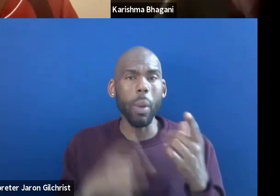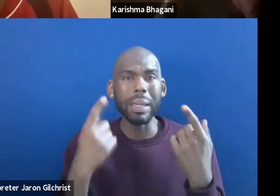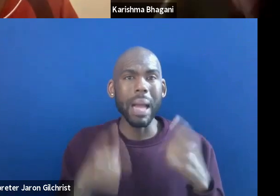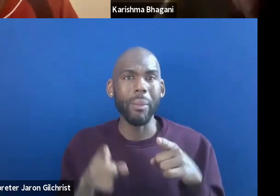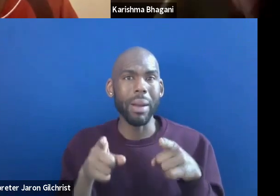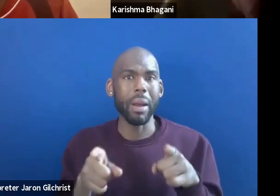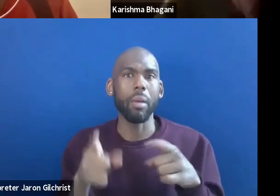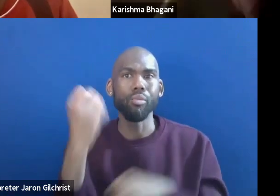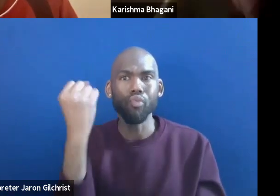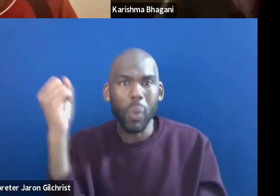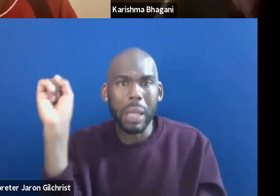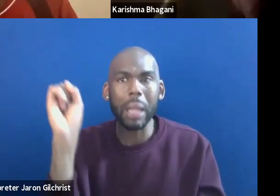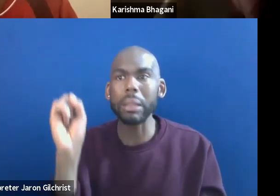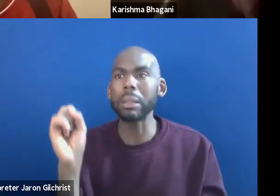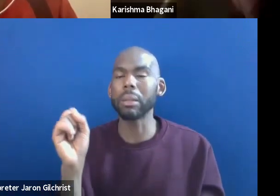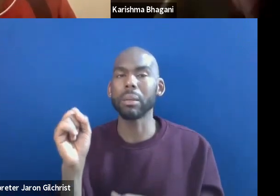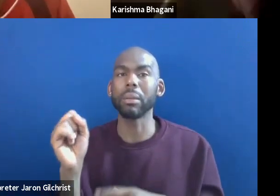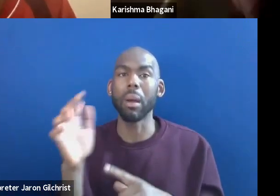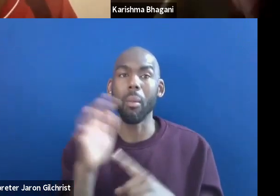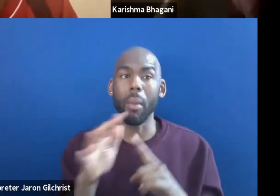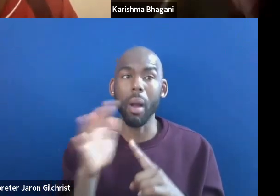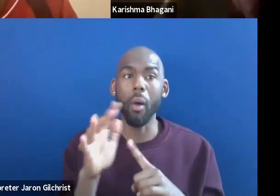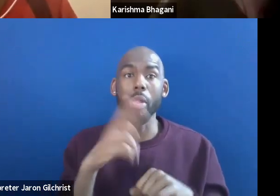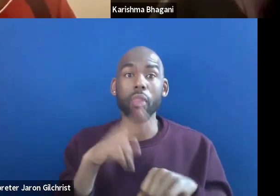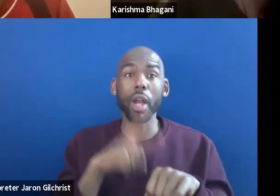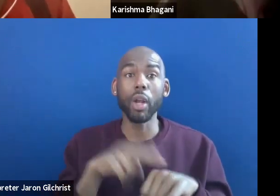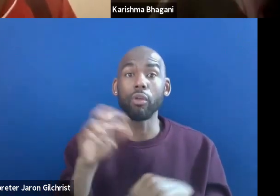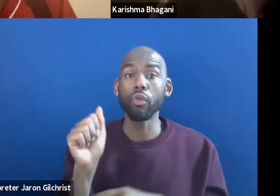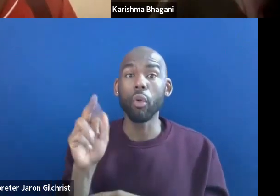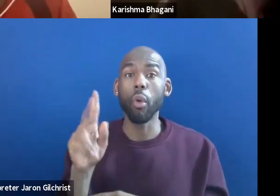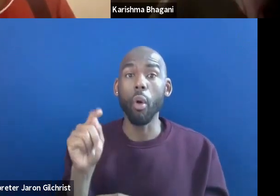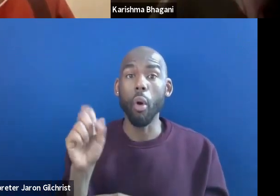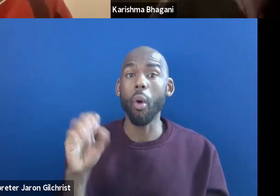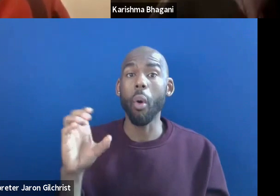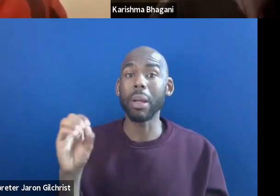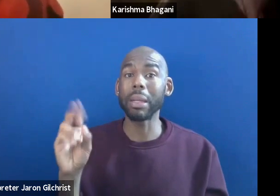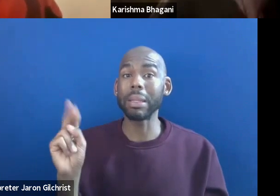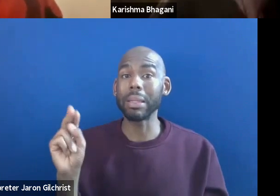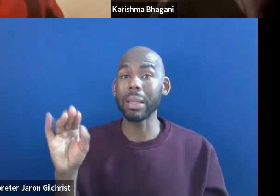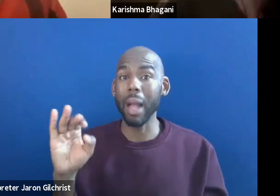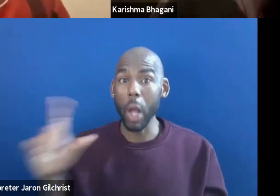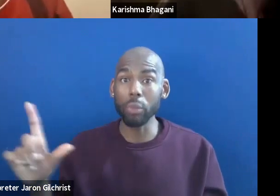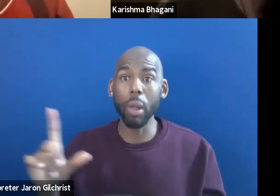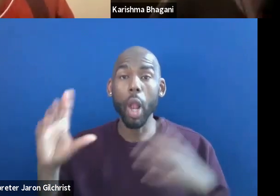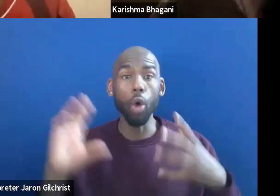against the National Arts Council and corruption stories right now.